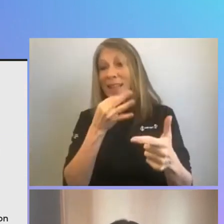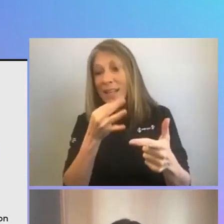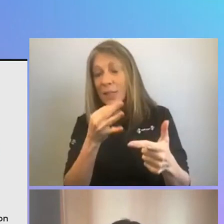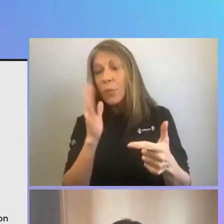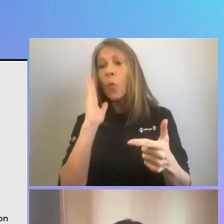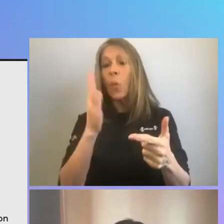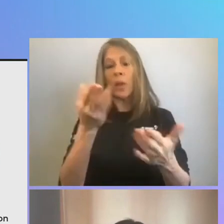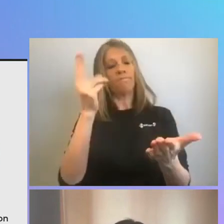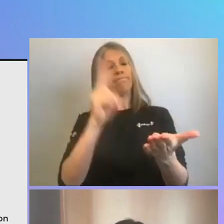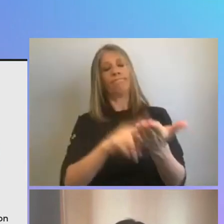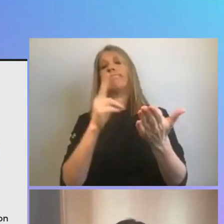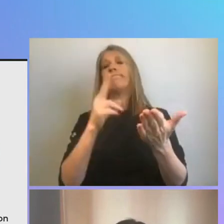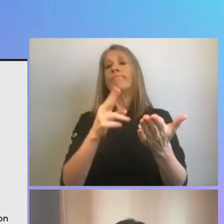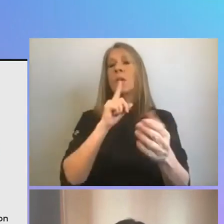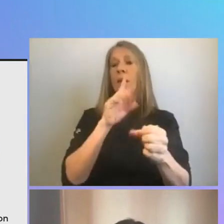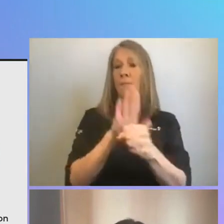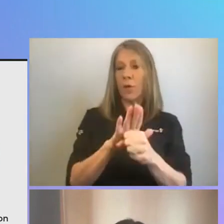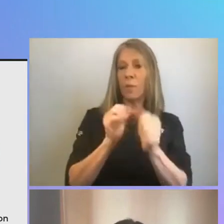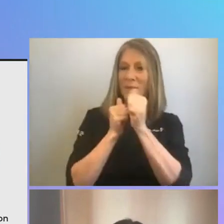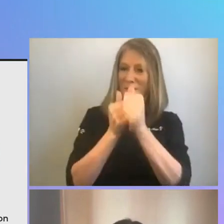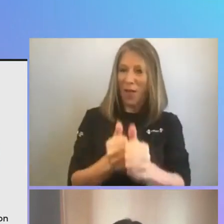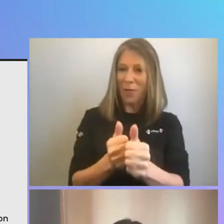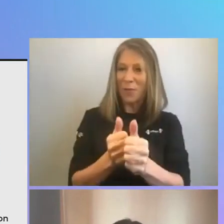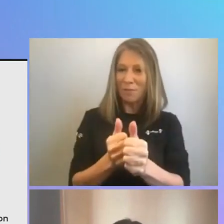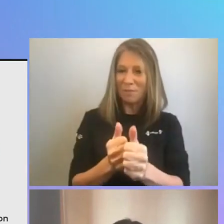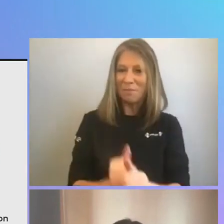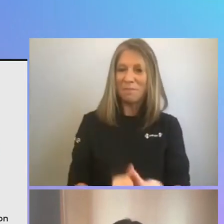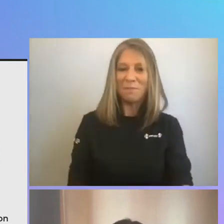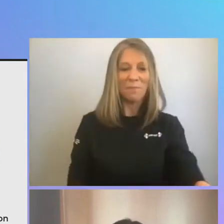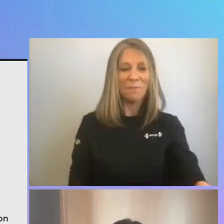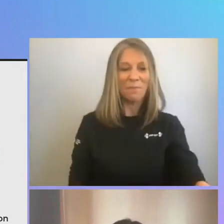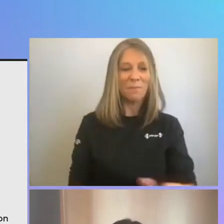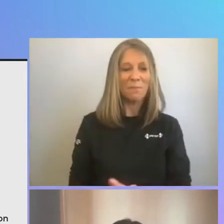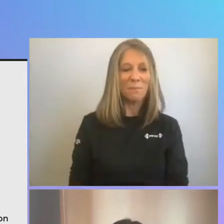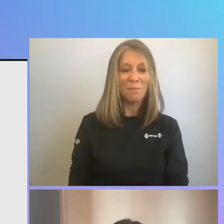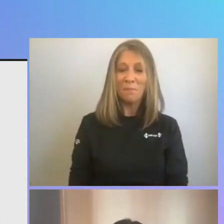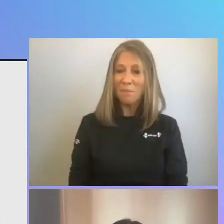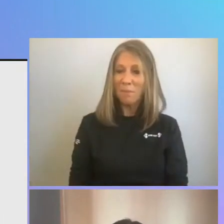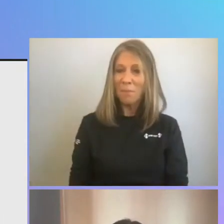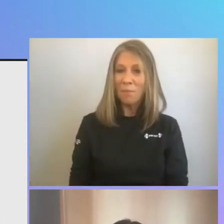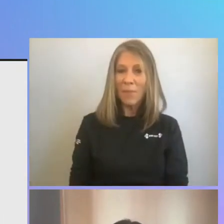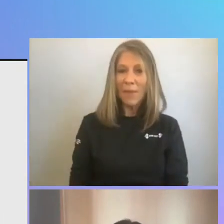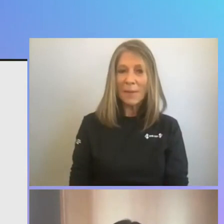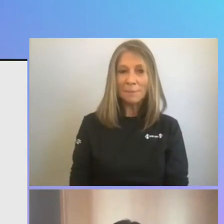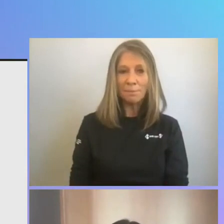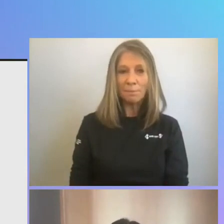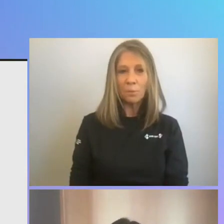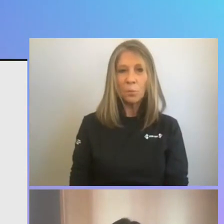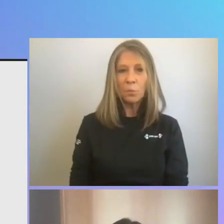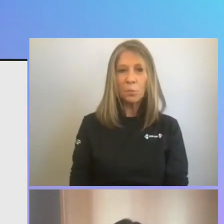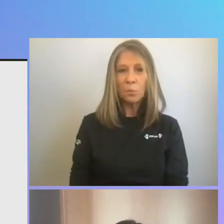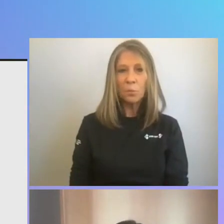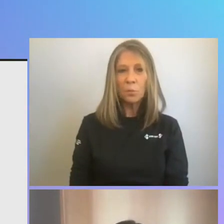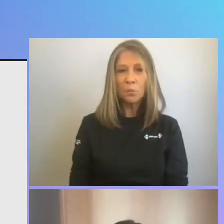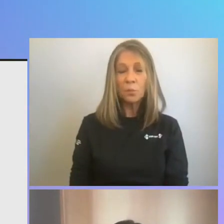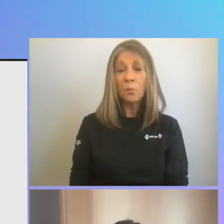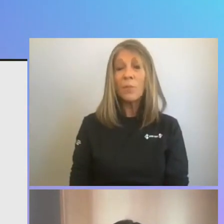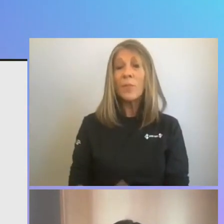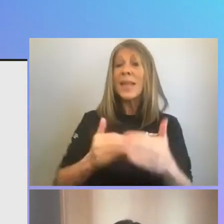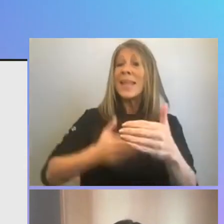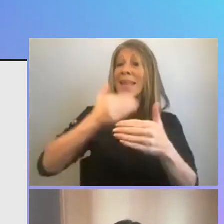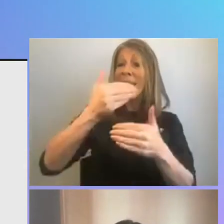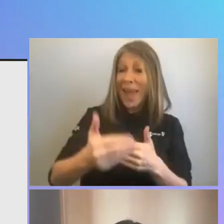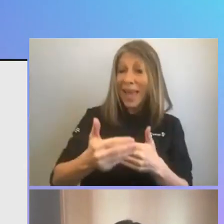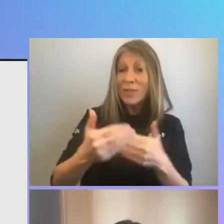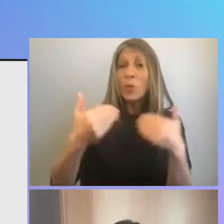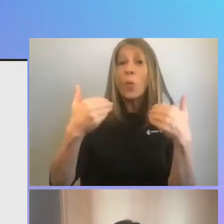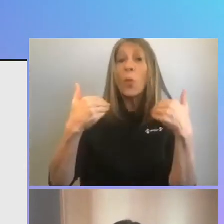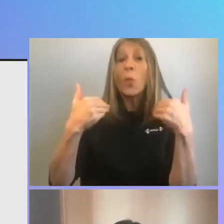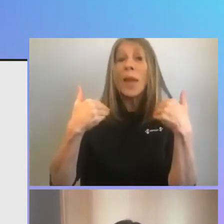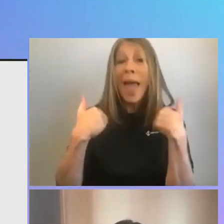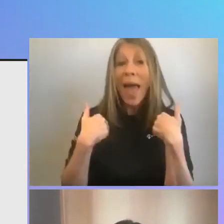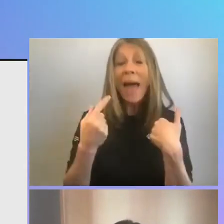compliance. So next up we have the adoption of our automated